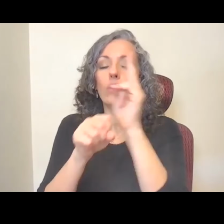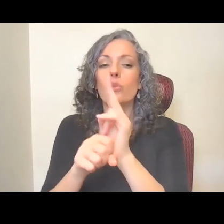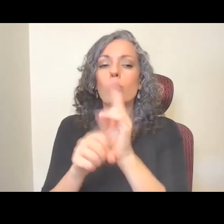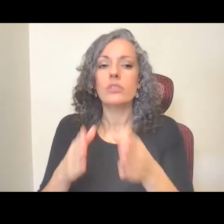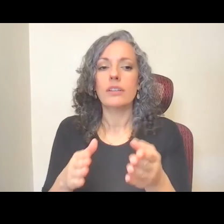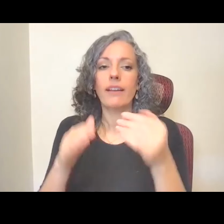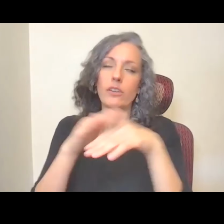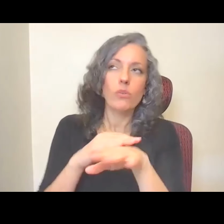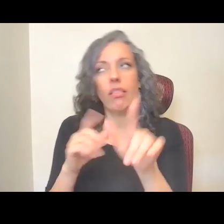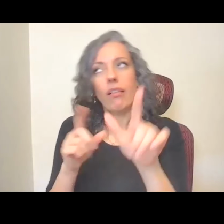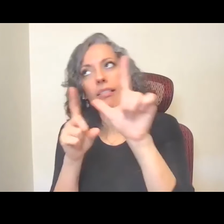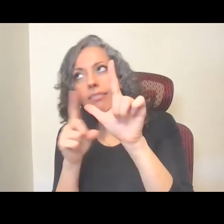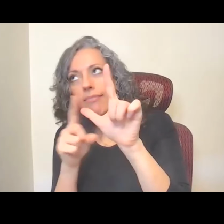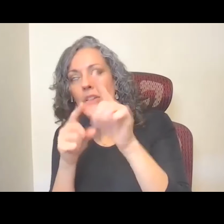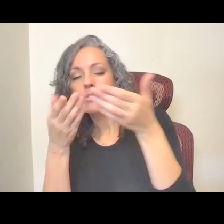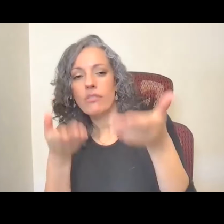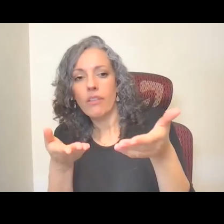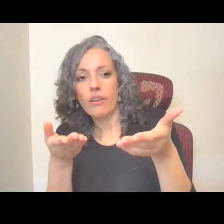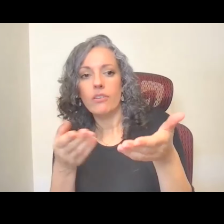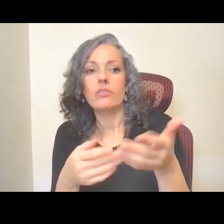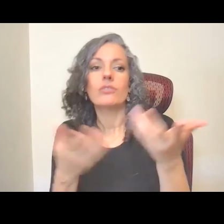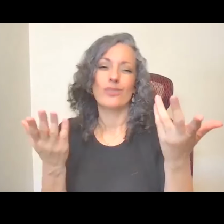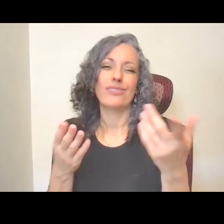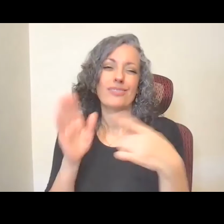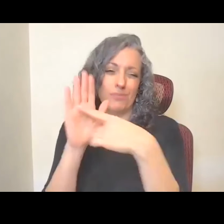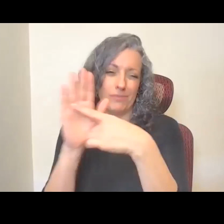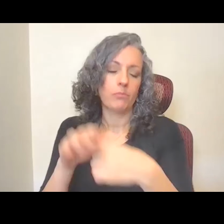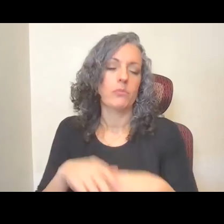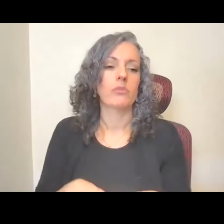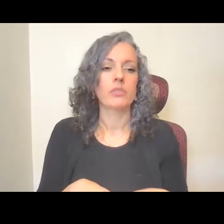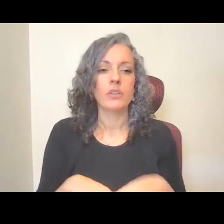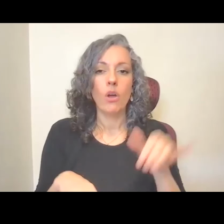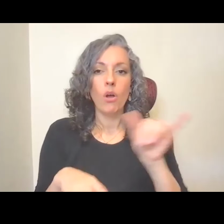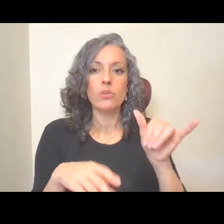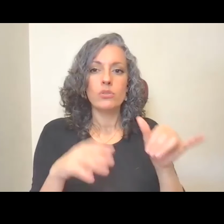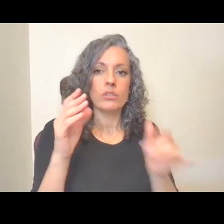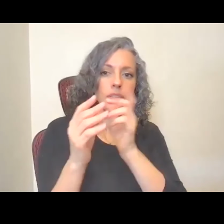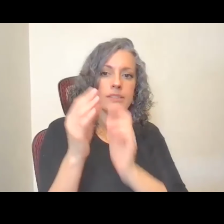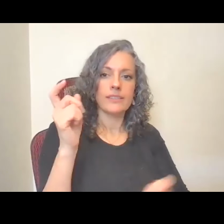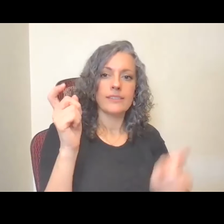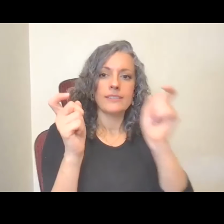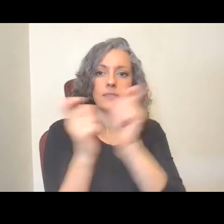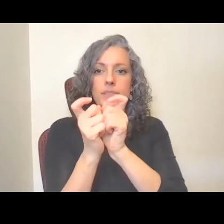field. So that's my archives. And then I also put the exact message, so here if you're working with